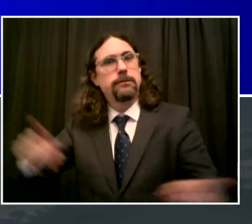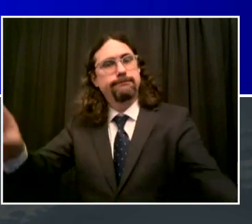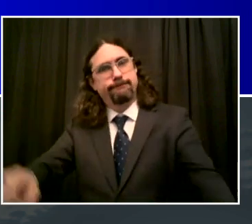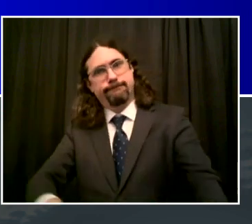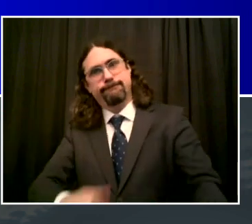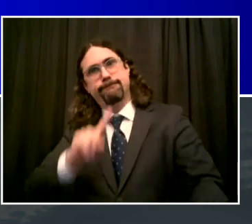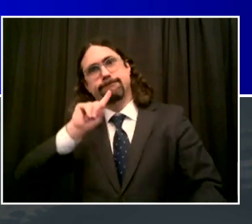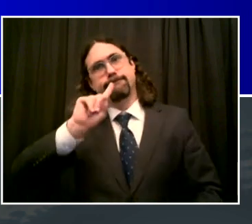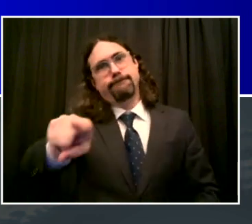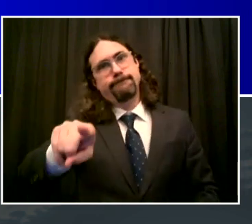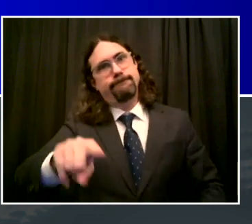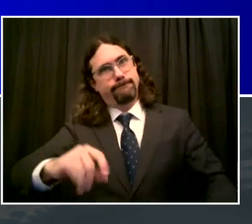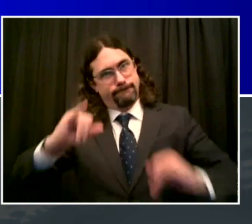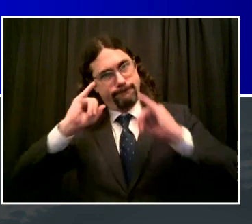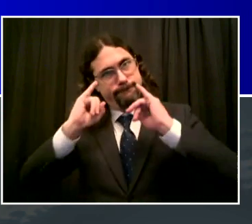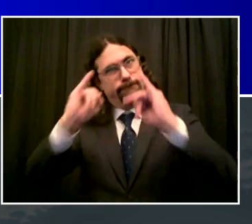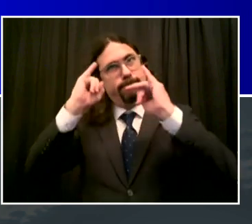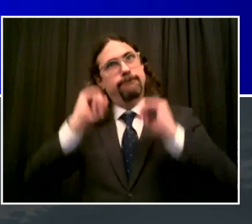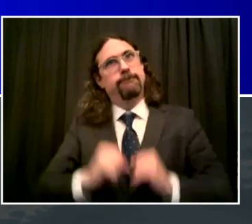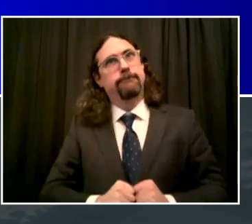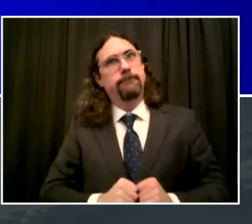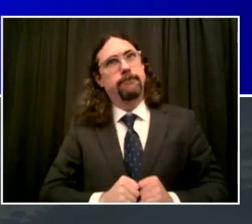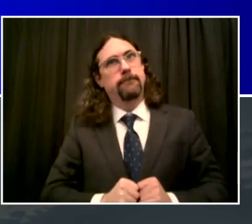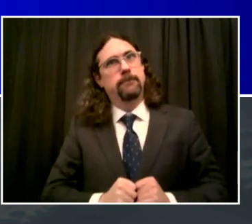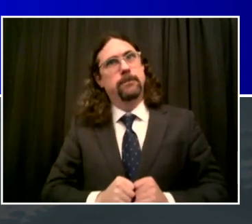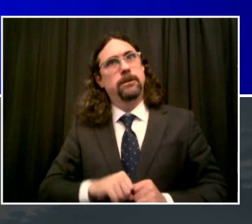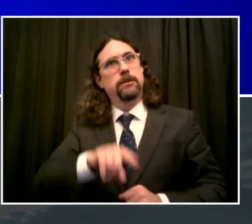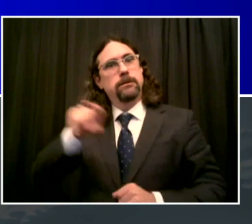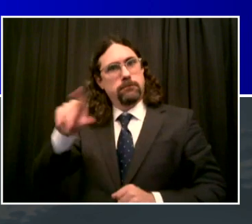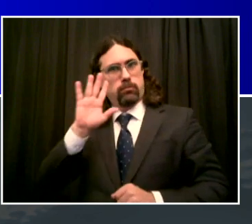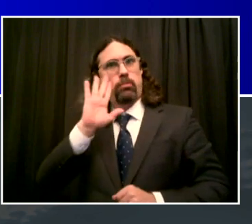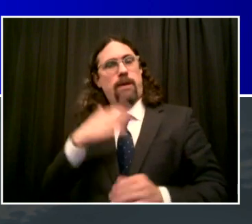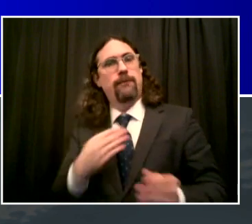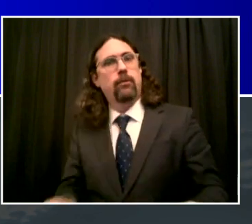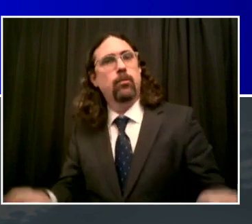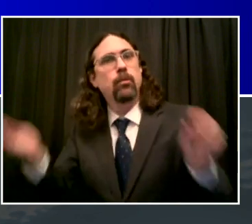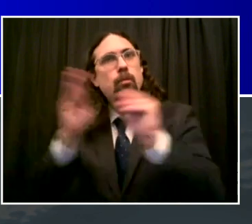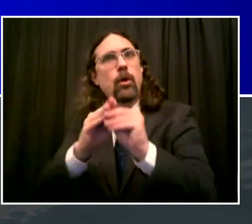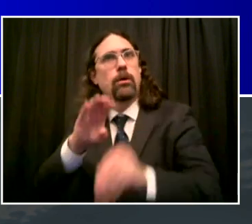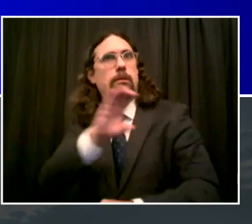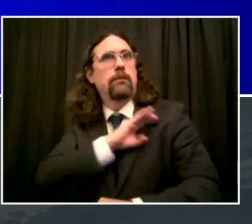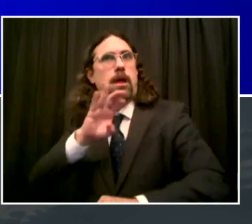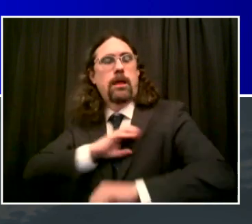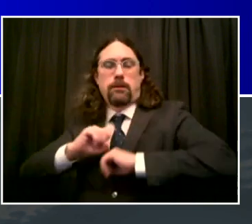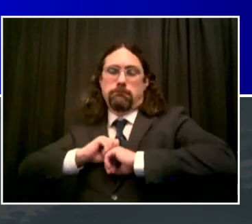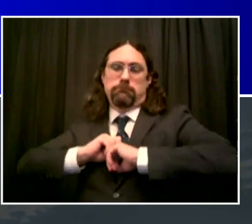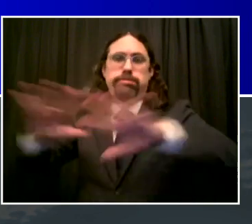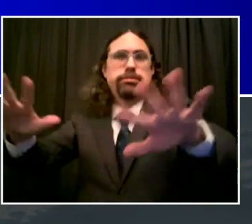WE' NTO